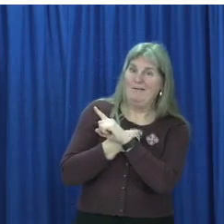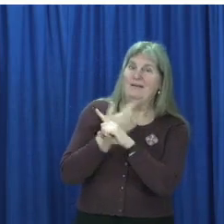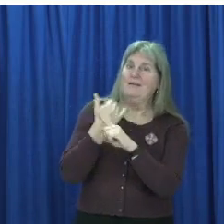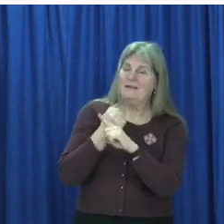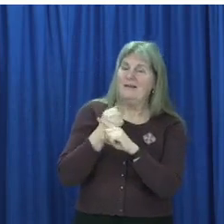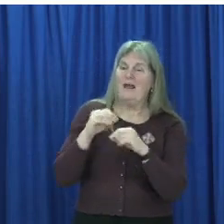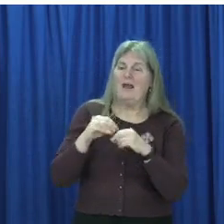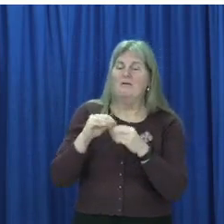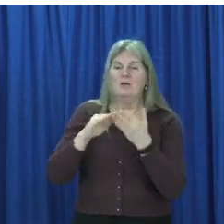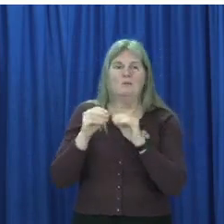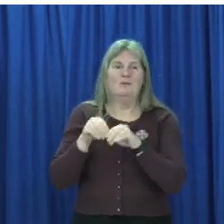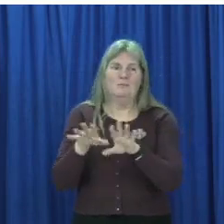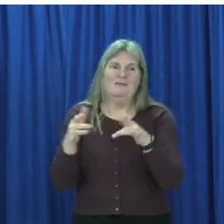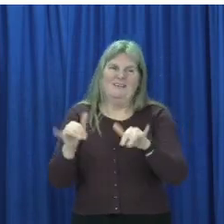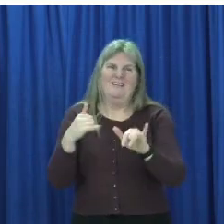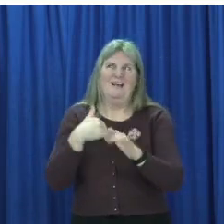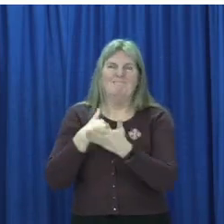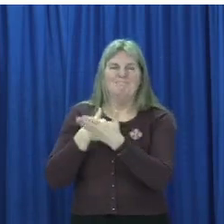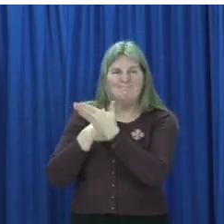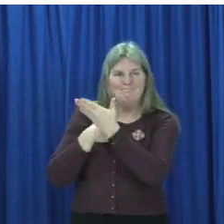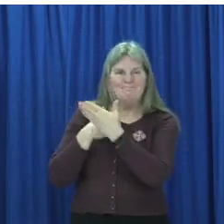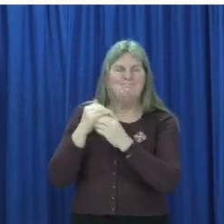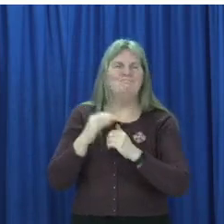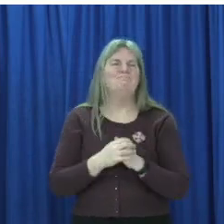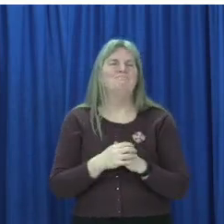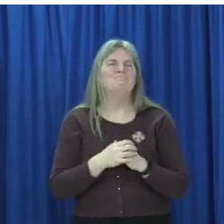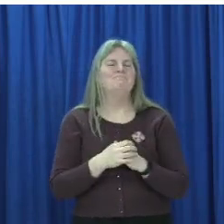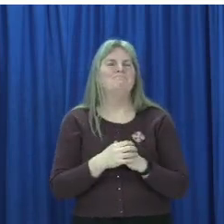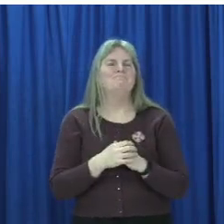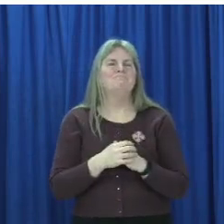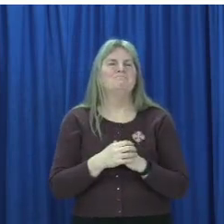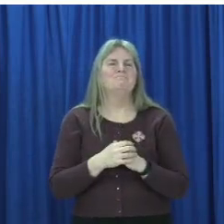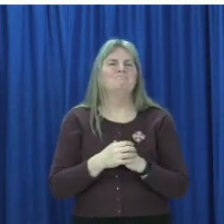situation. We'll now go to slide three.